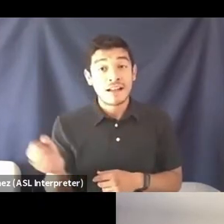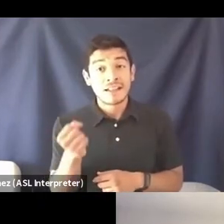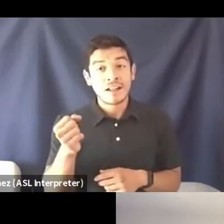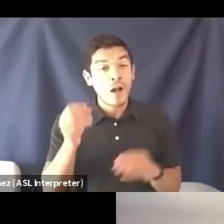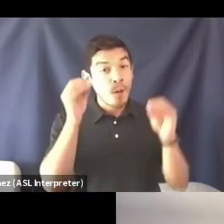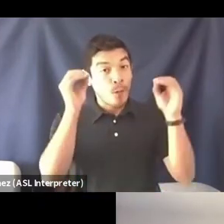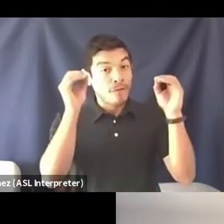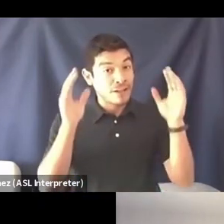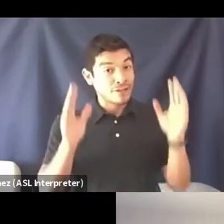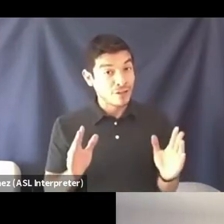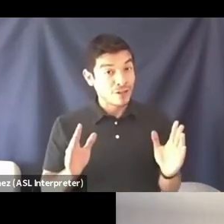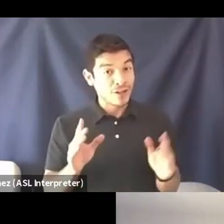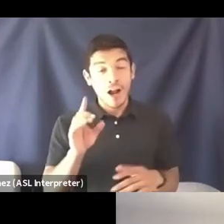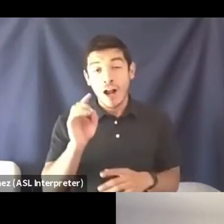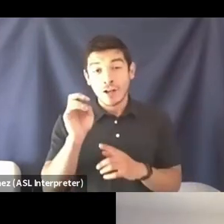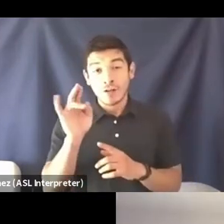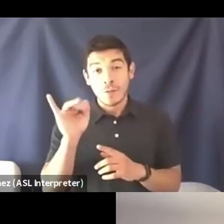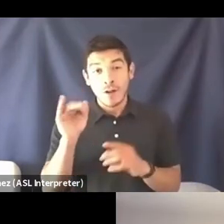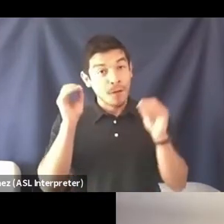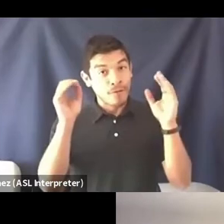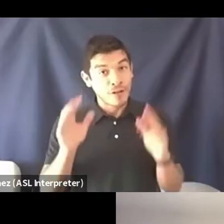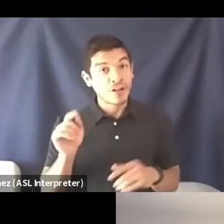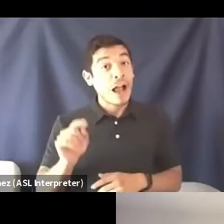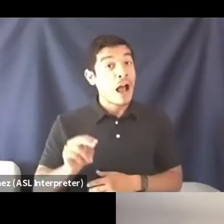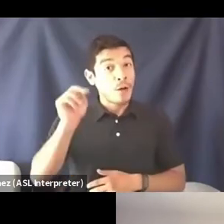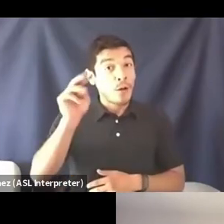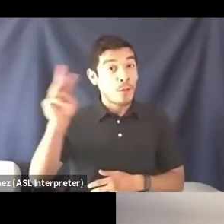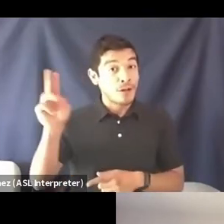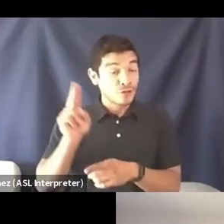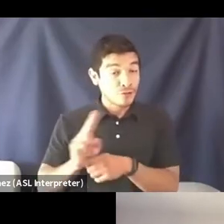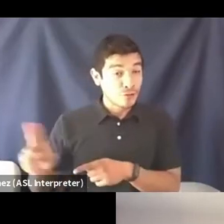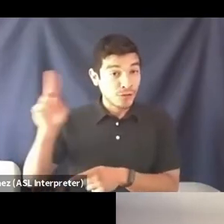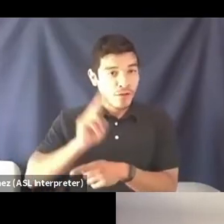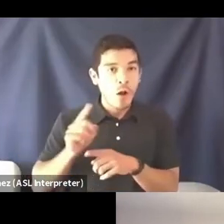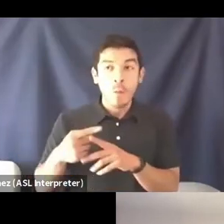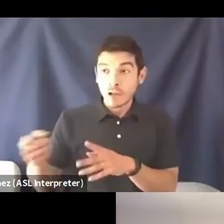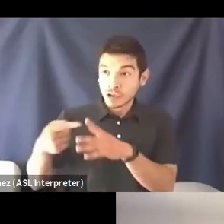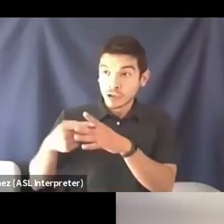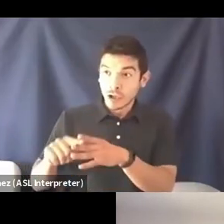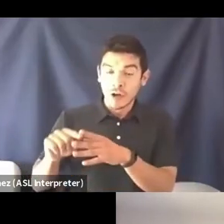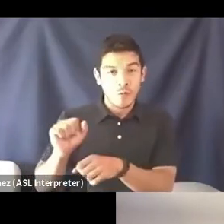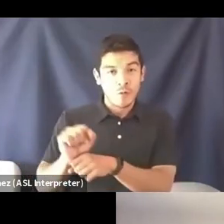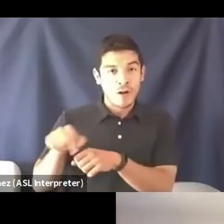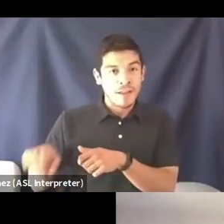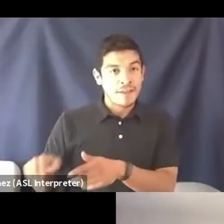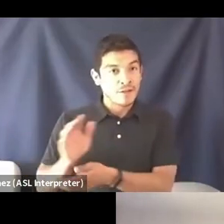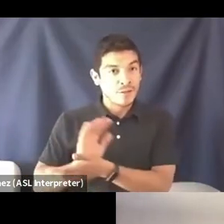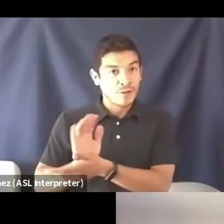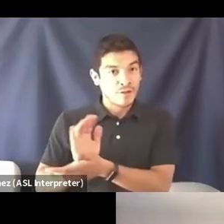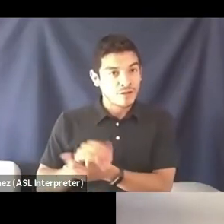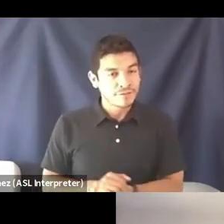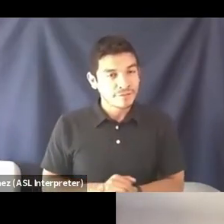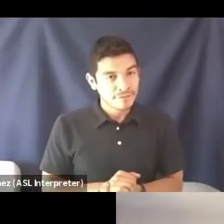Documentary professor at Northwestern. When she started making this film. And came on board as a producer.